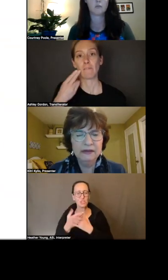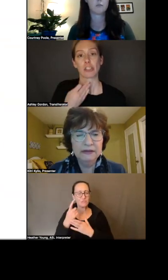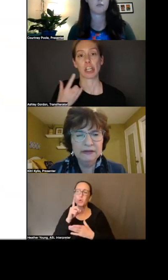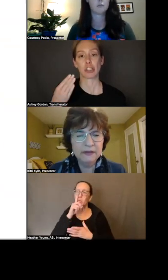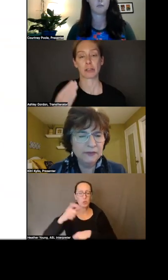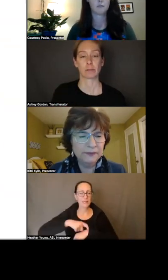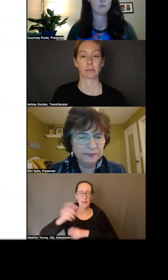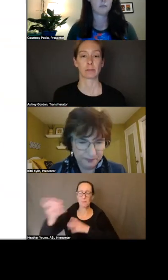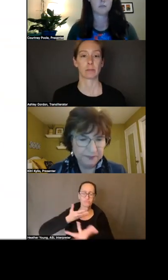so.